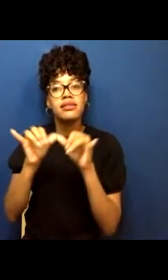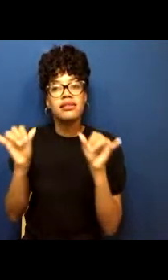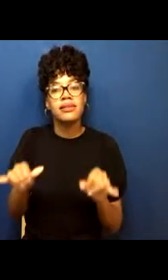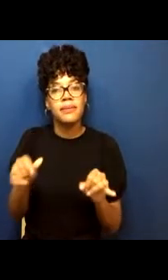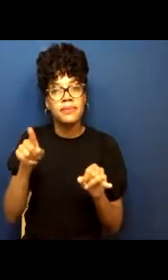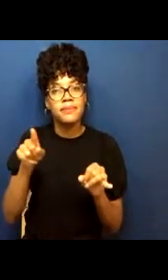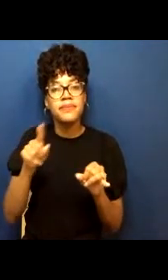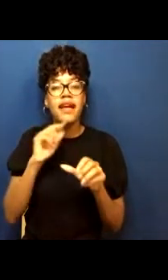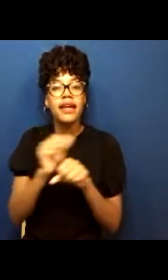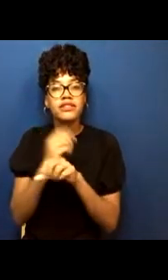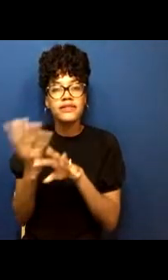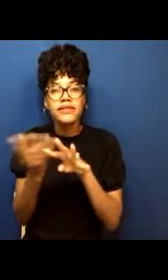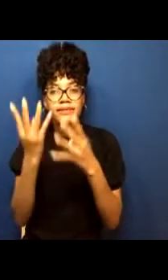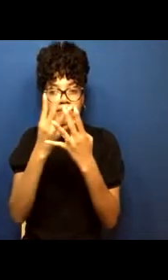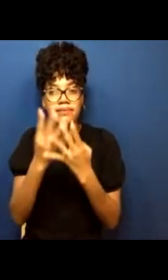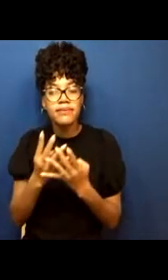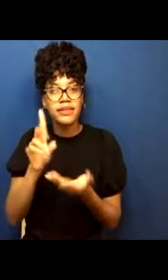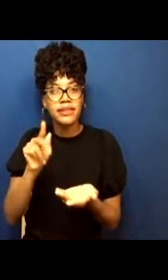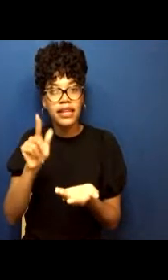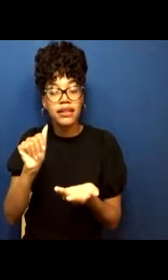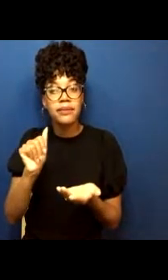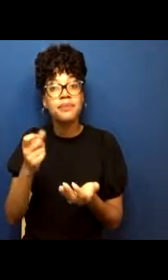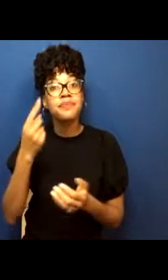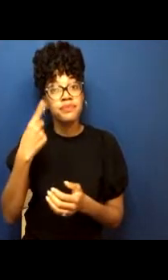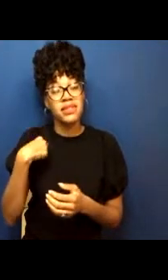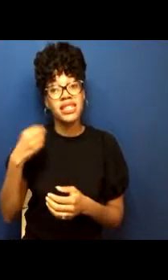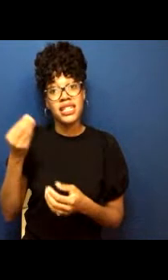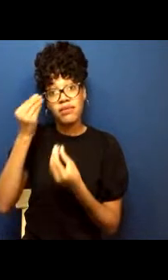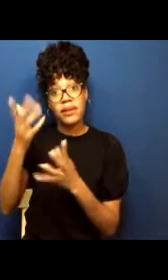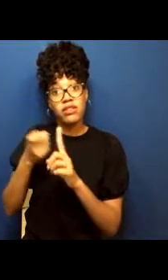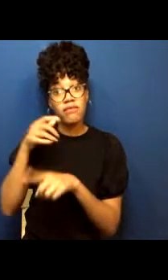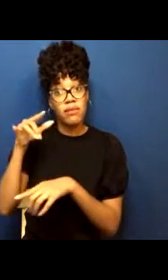And so while there's data coming in from the aircraft, we also collect data from the field